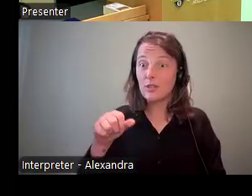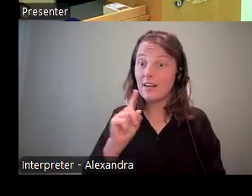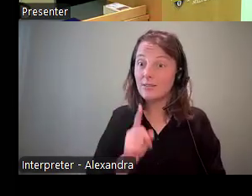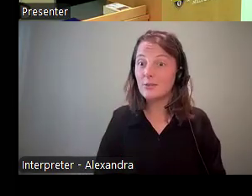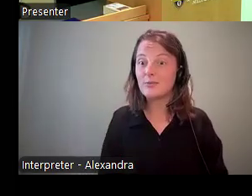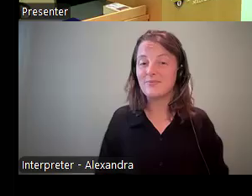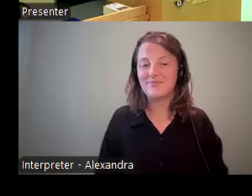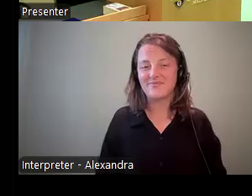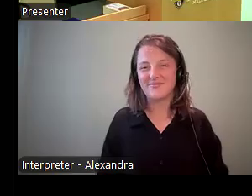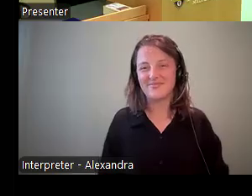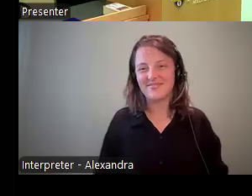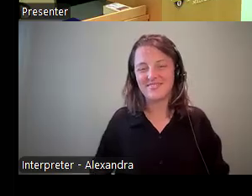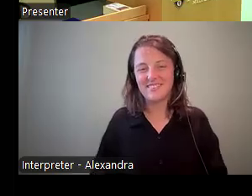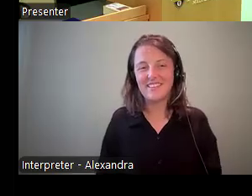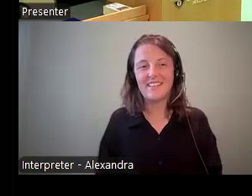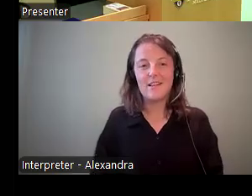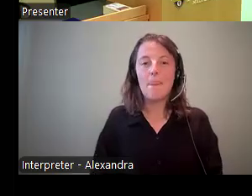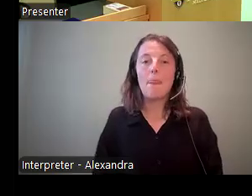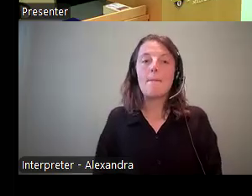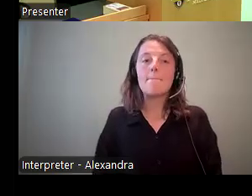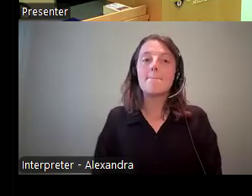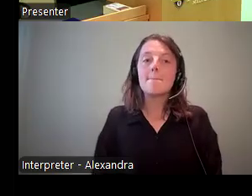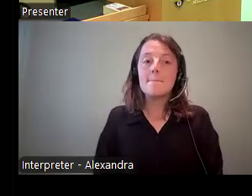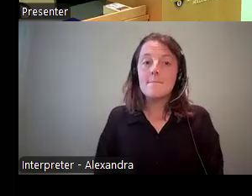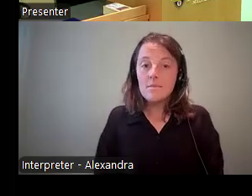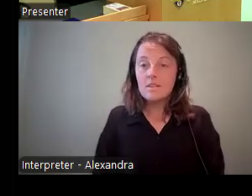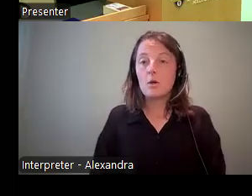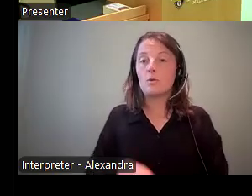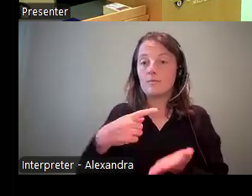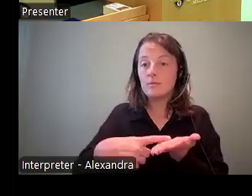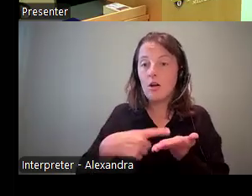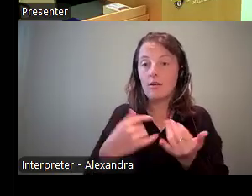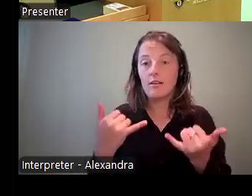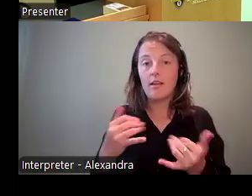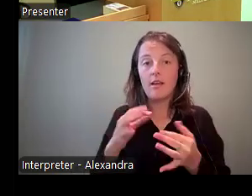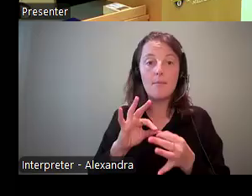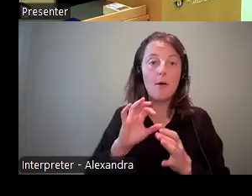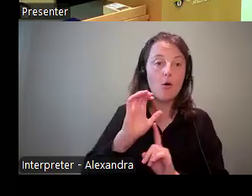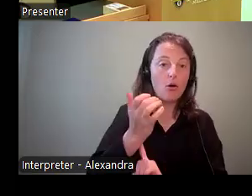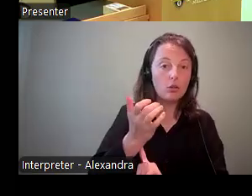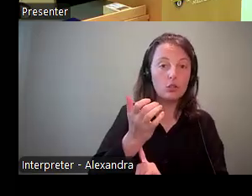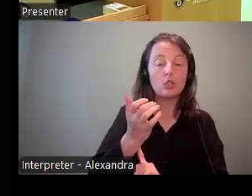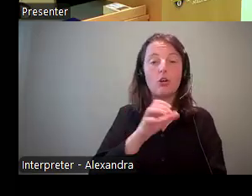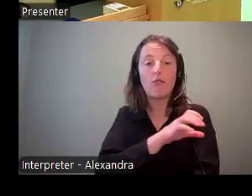Talking today about culture in clinical and community mental health. I want us to think